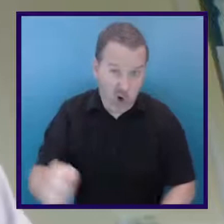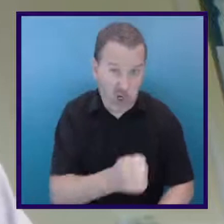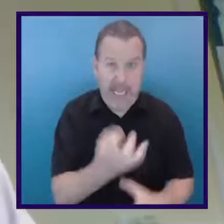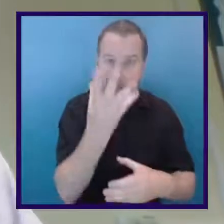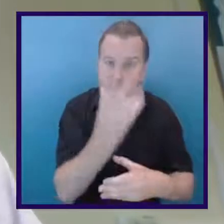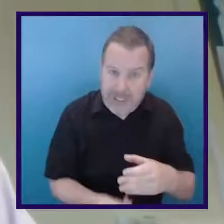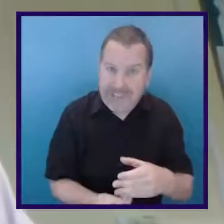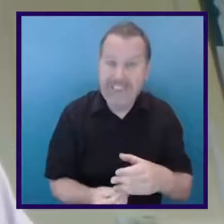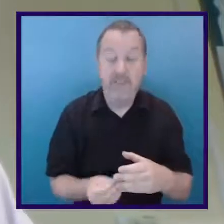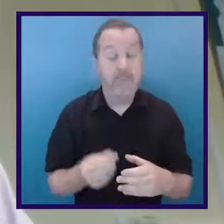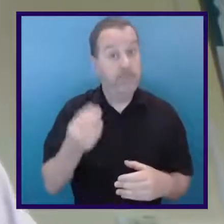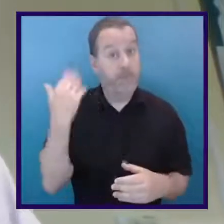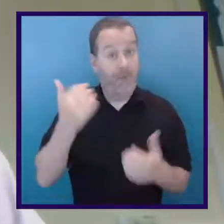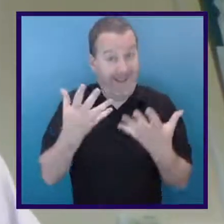And we funded it ourselves in the upper end of the school.